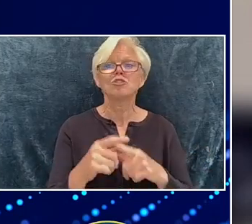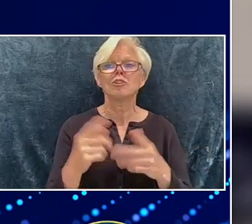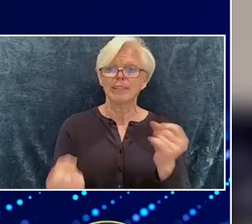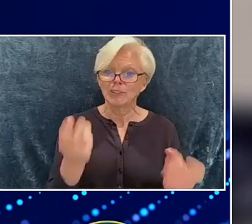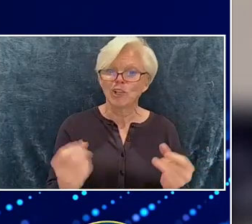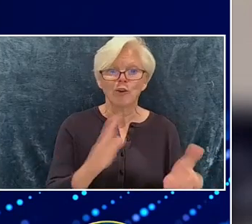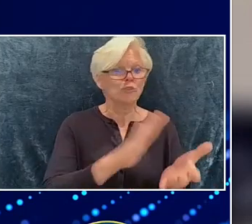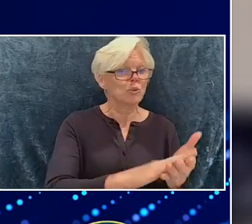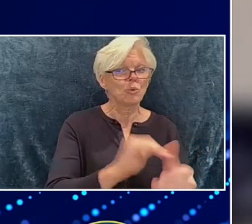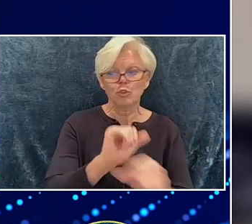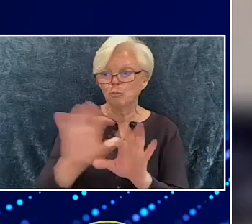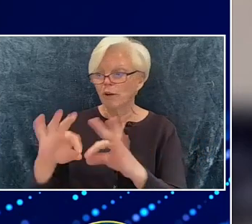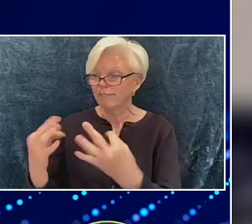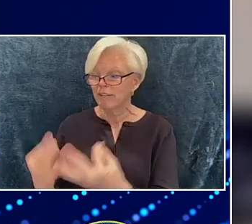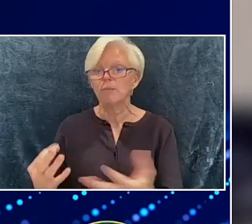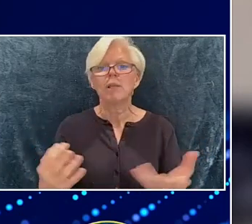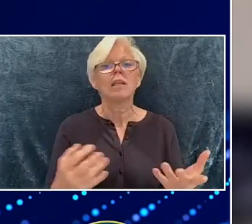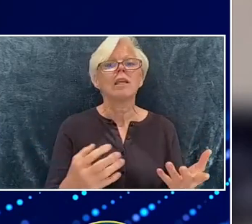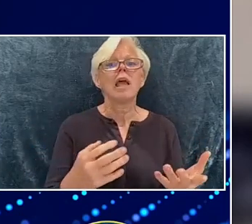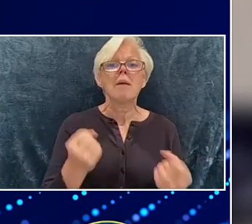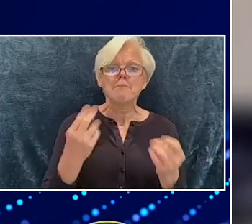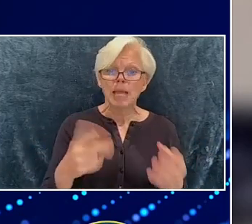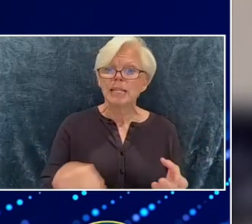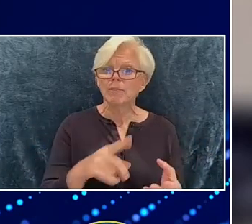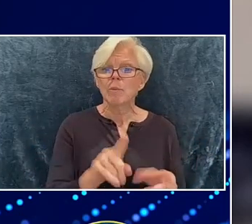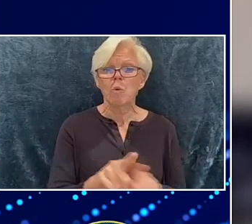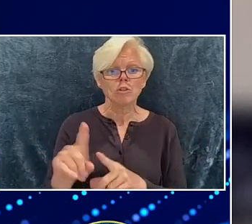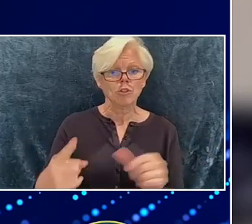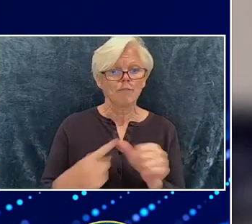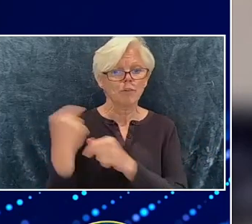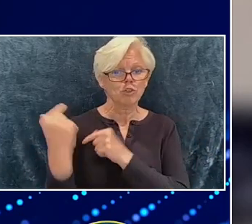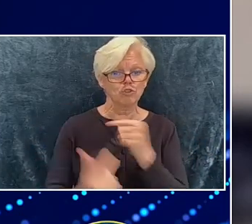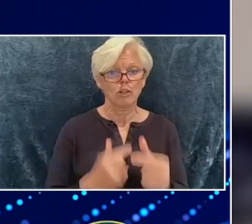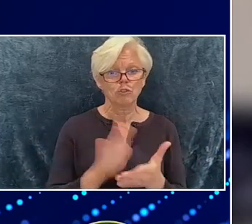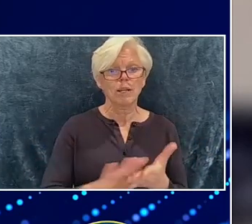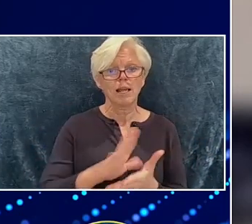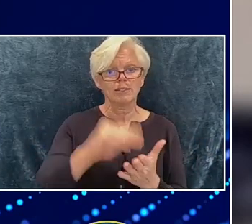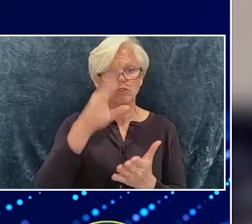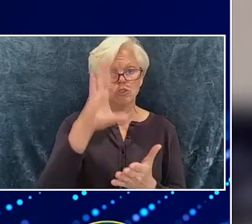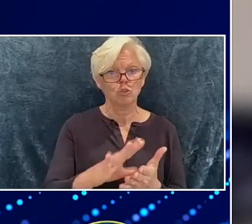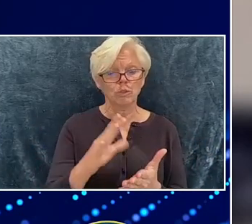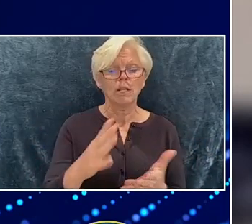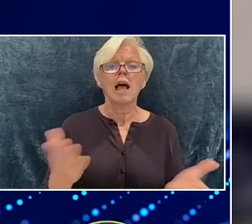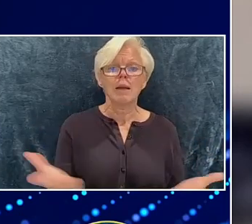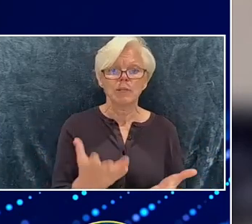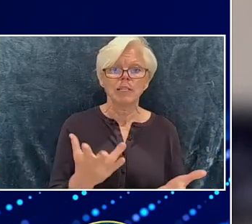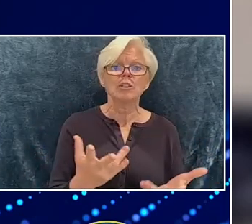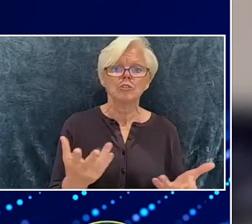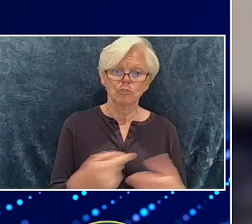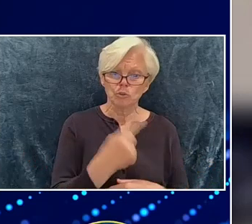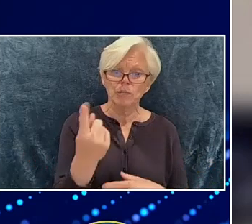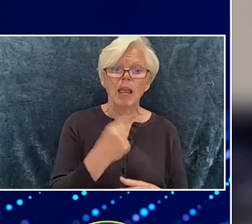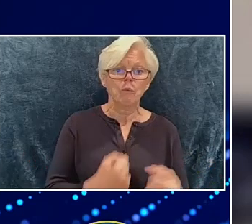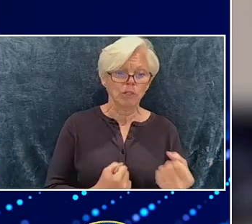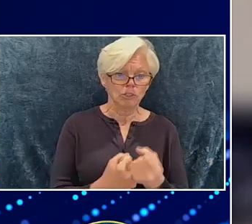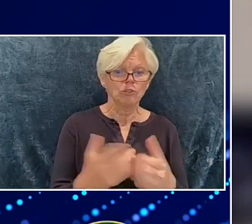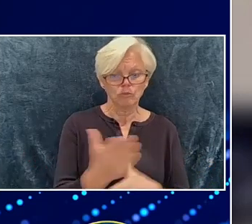first-generation college students. I'm here today to share my support for the affordable access programs, like ones that